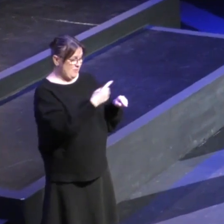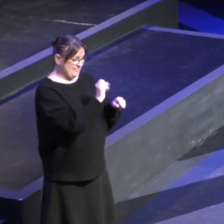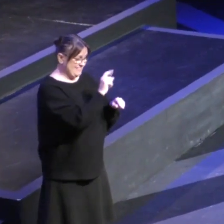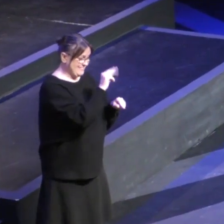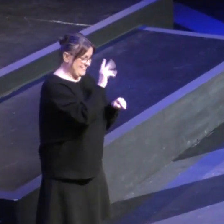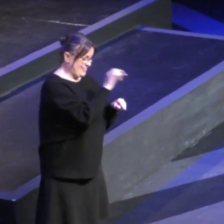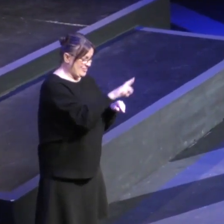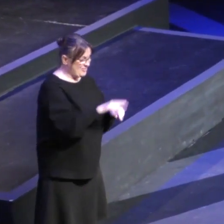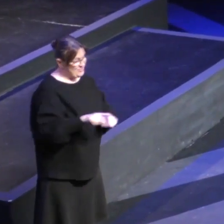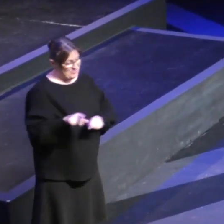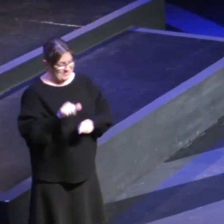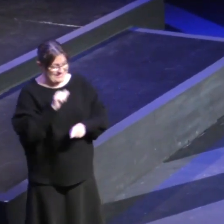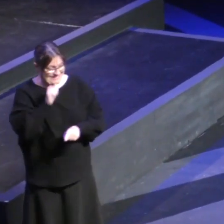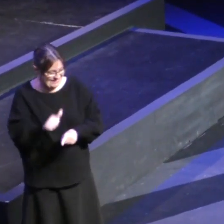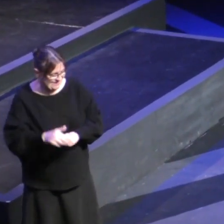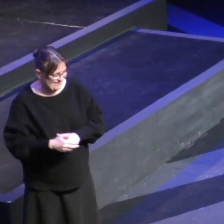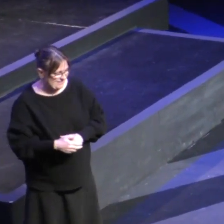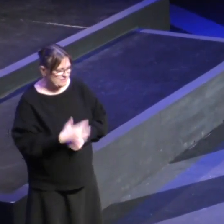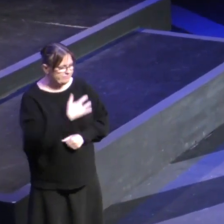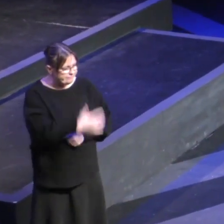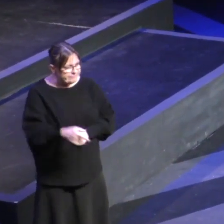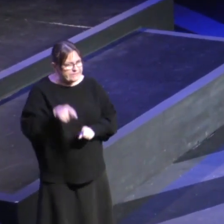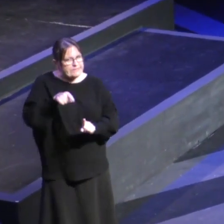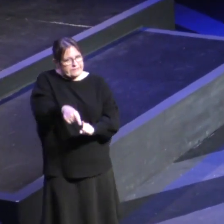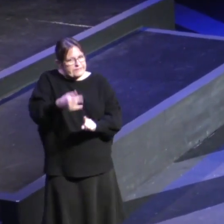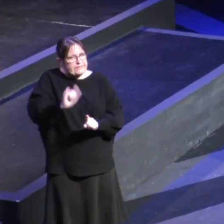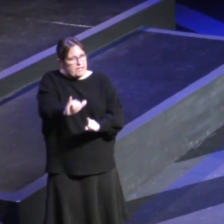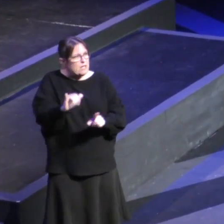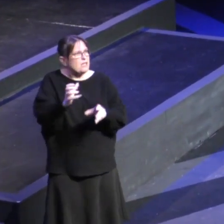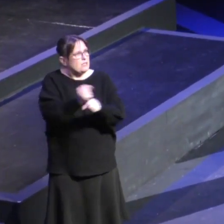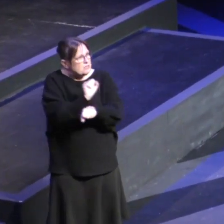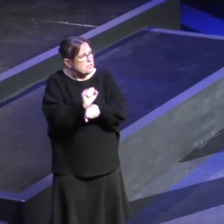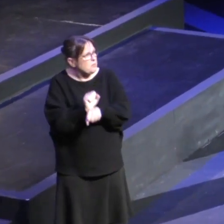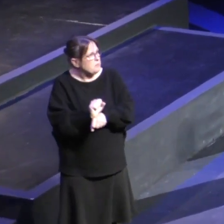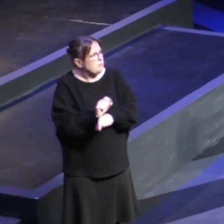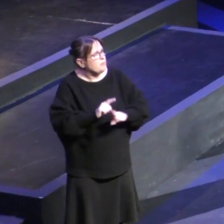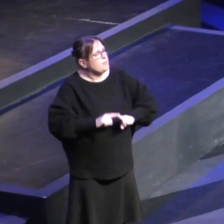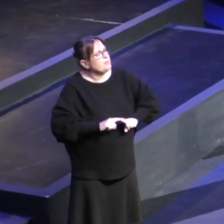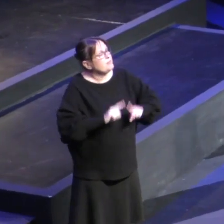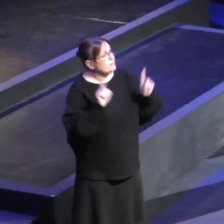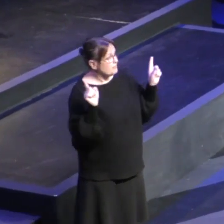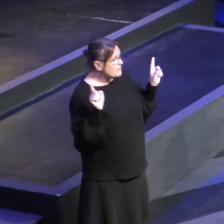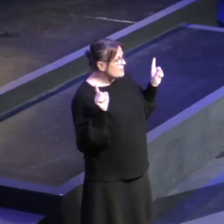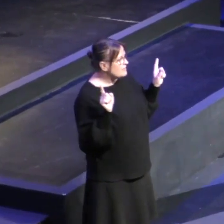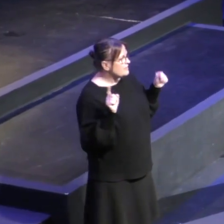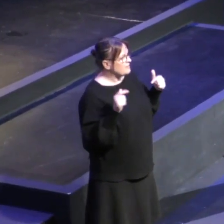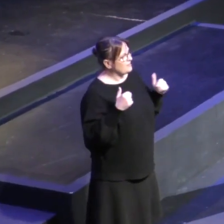The person who doesn't stutter still gets the job. However, I was in a different place within my life.